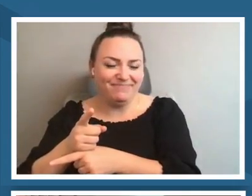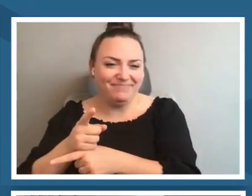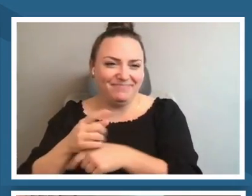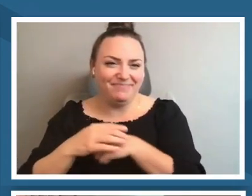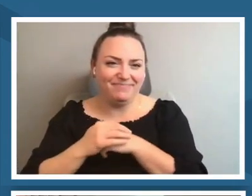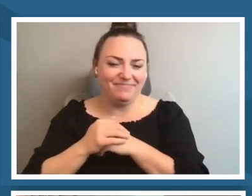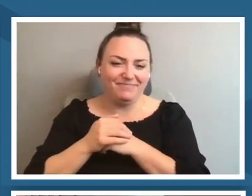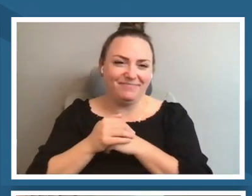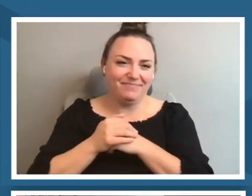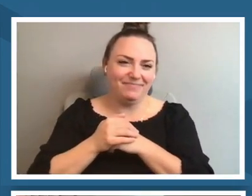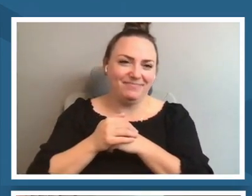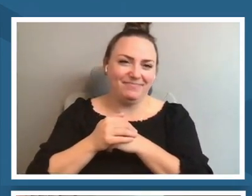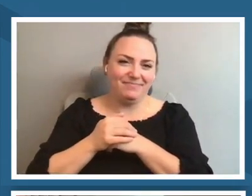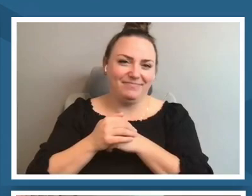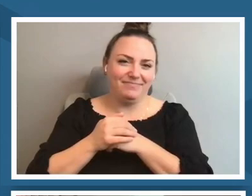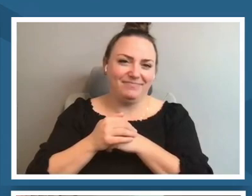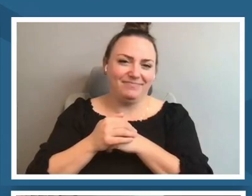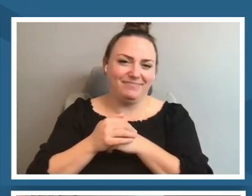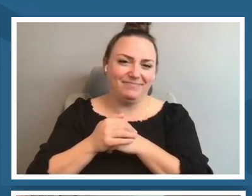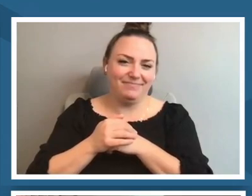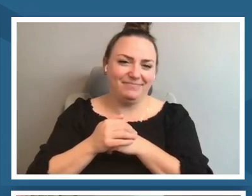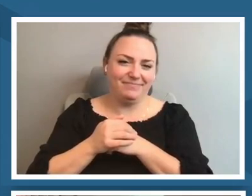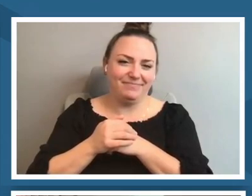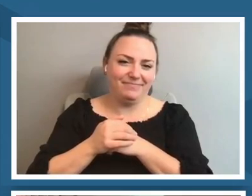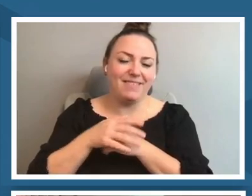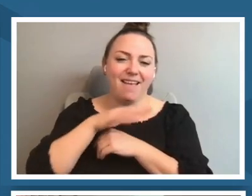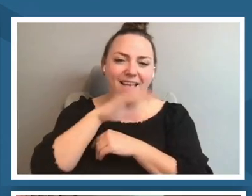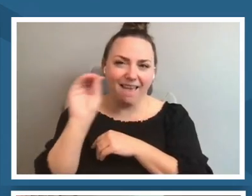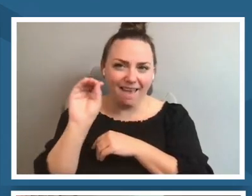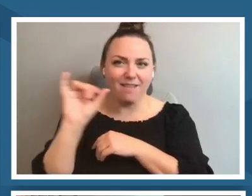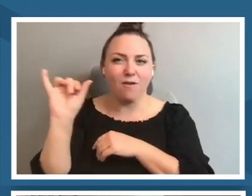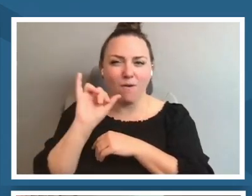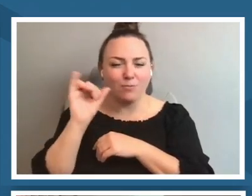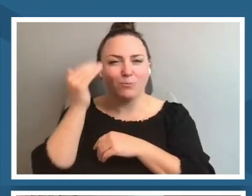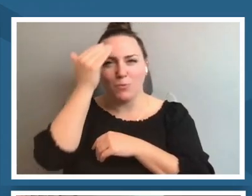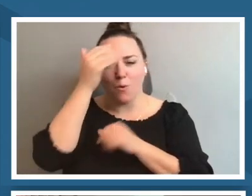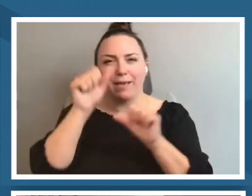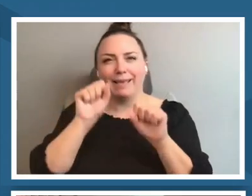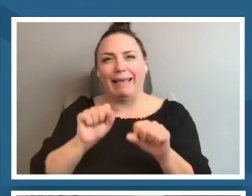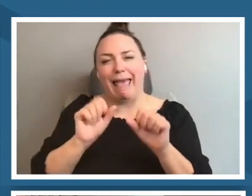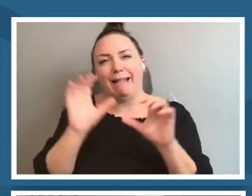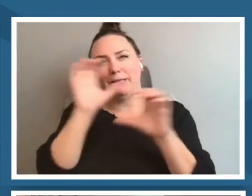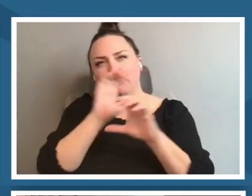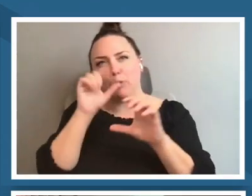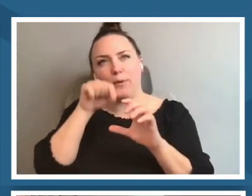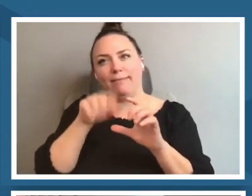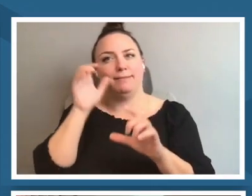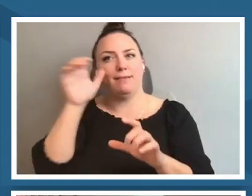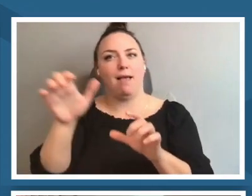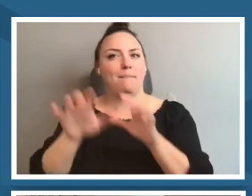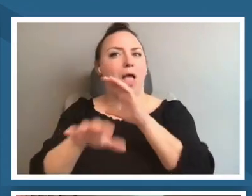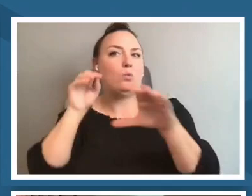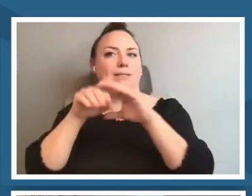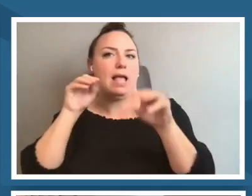aspects of knowing that they can explore